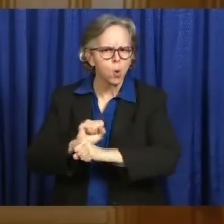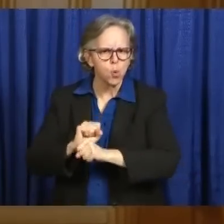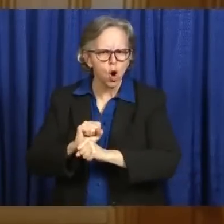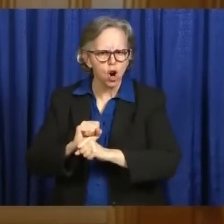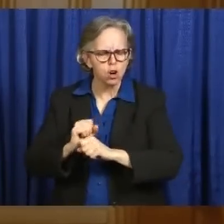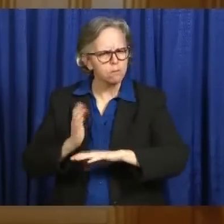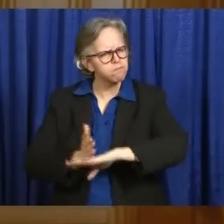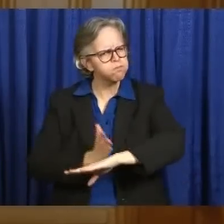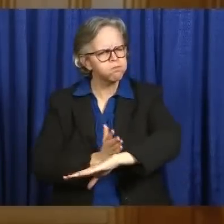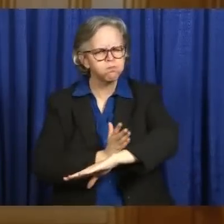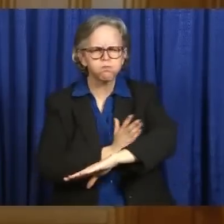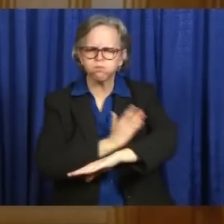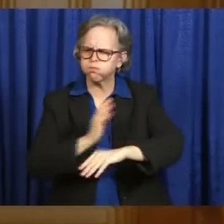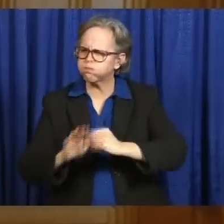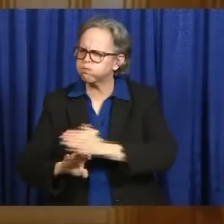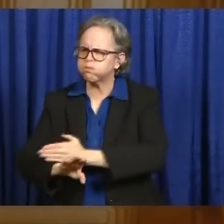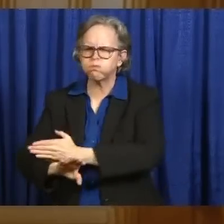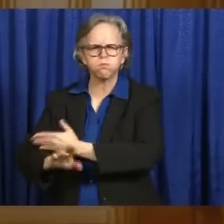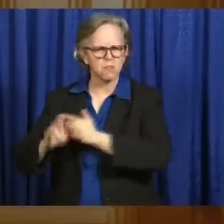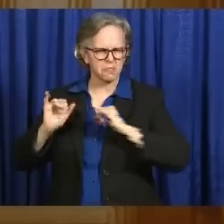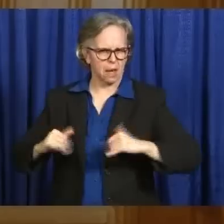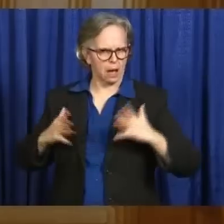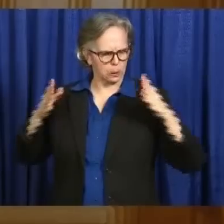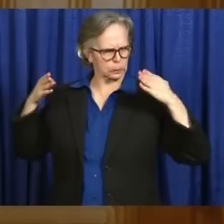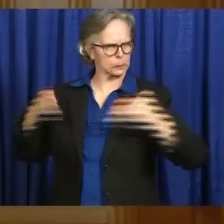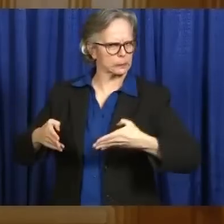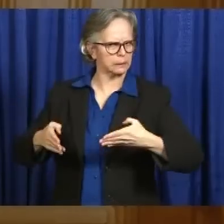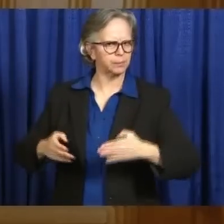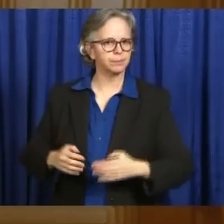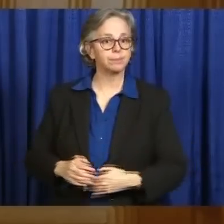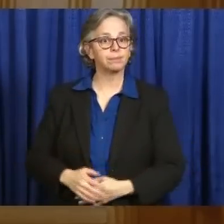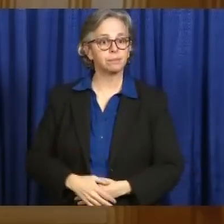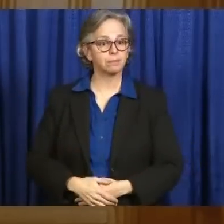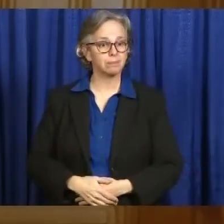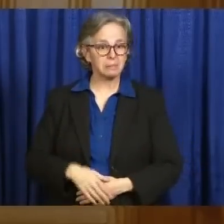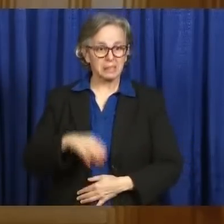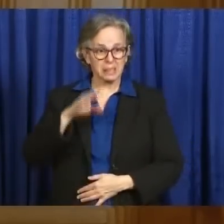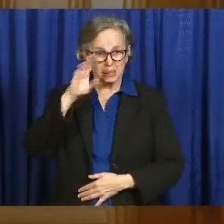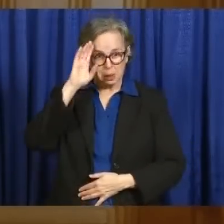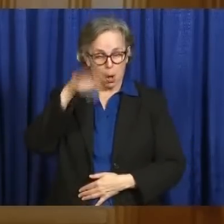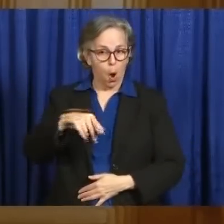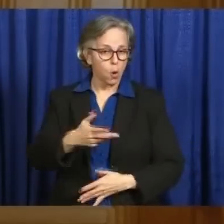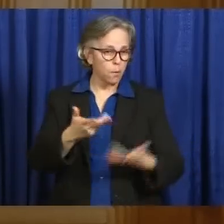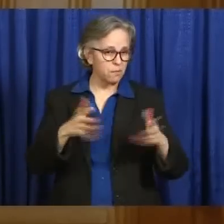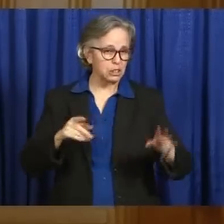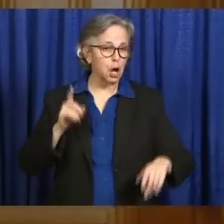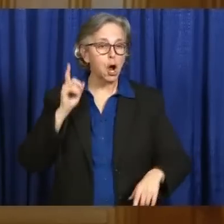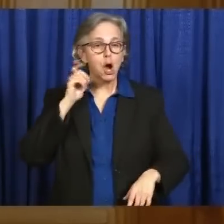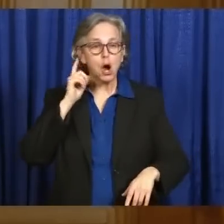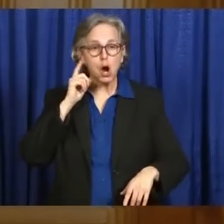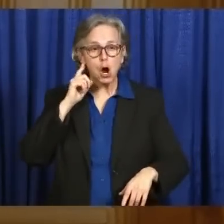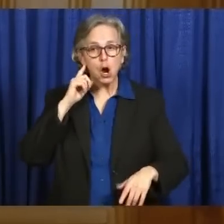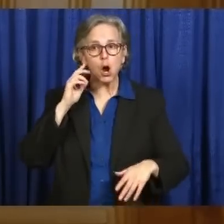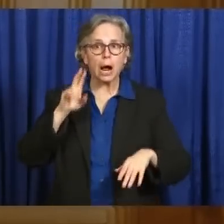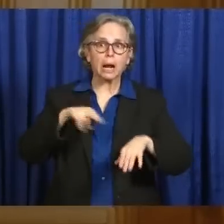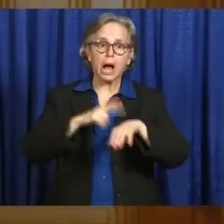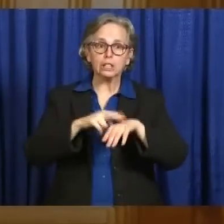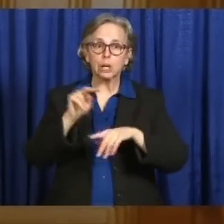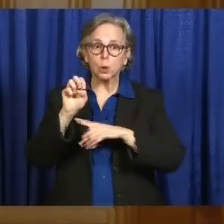TO COME OUT OF THIS AND GETTING PEOPLE BACK TO WORK. ONE OF THE THINGS I KNOW YOU HAVE HEARD ABOUT IN THE